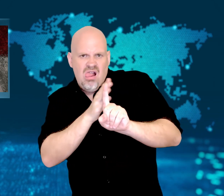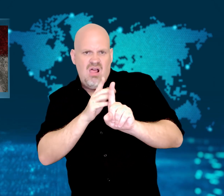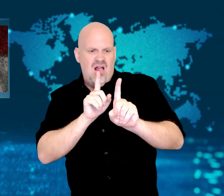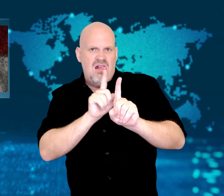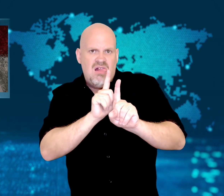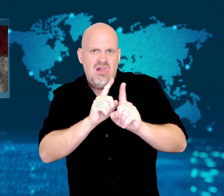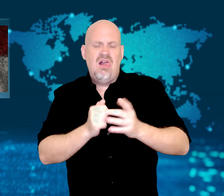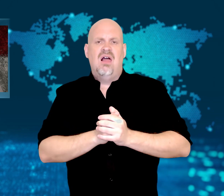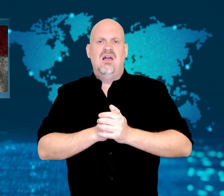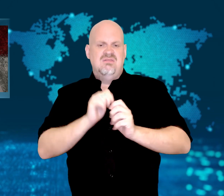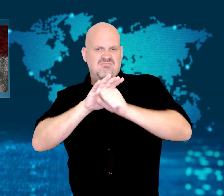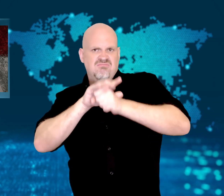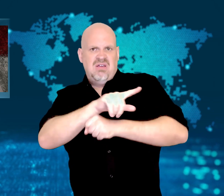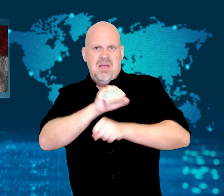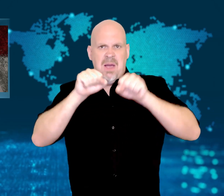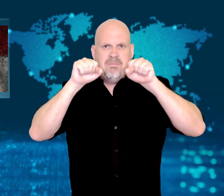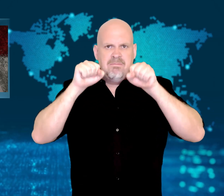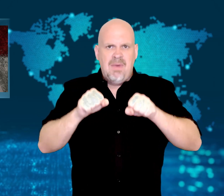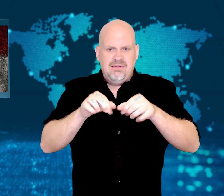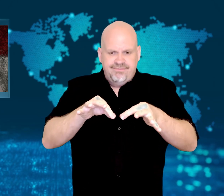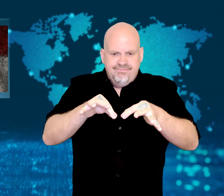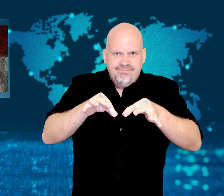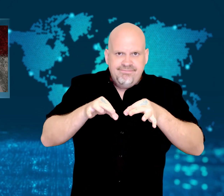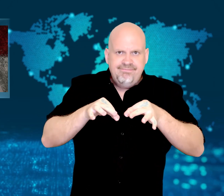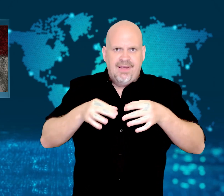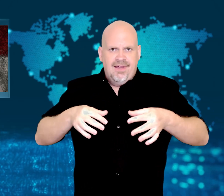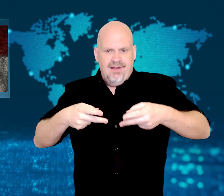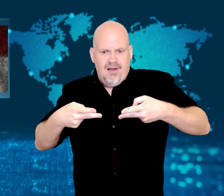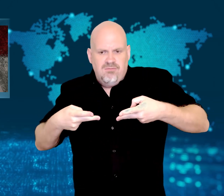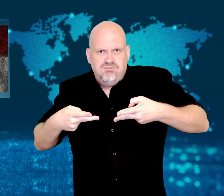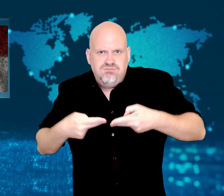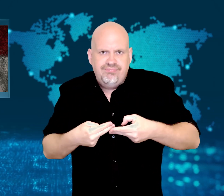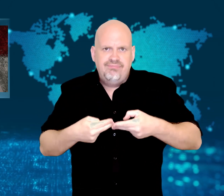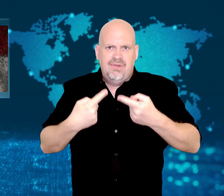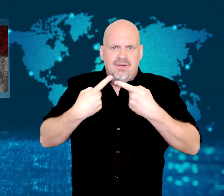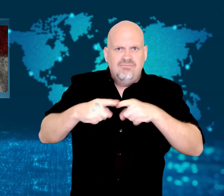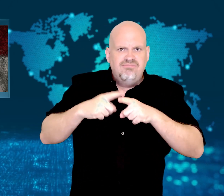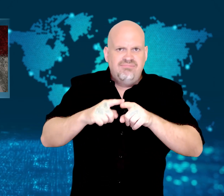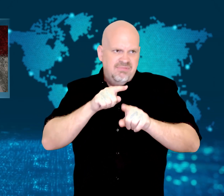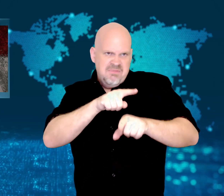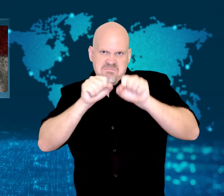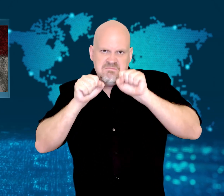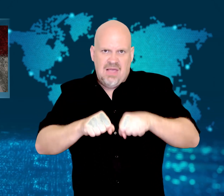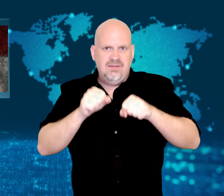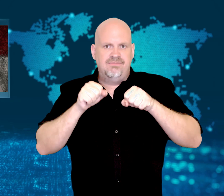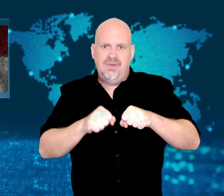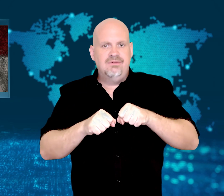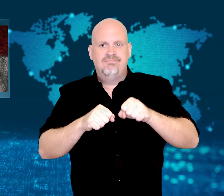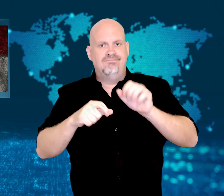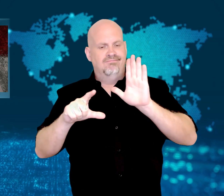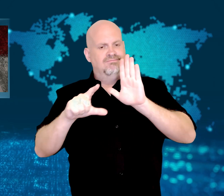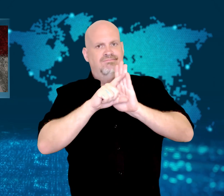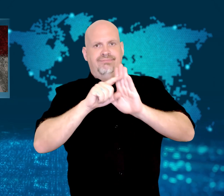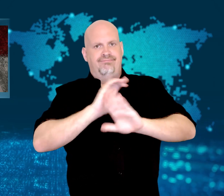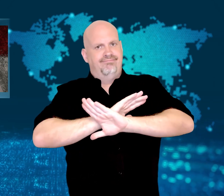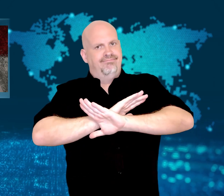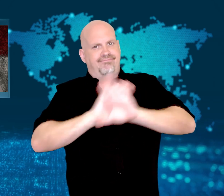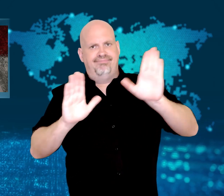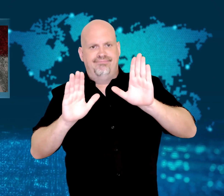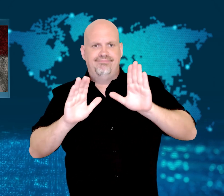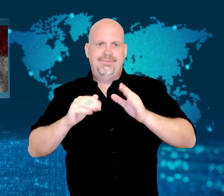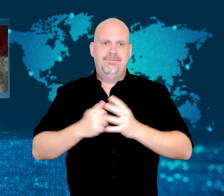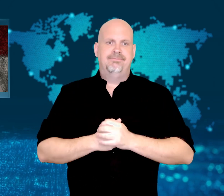and forced contraception and sterilization.